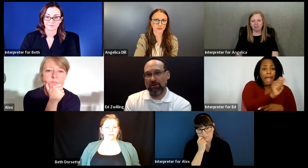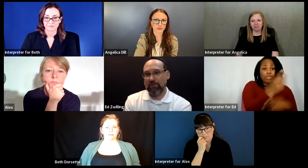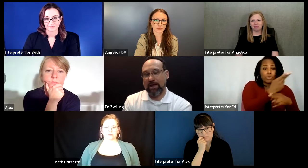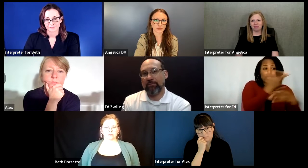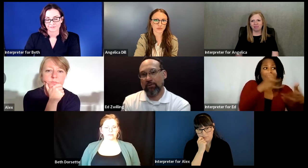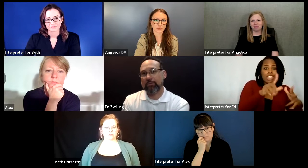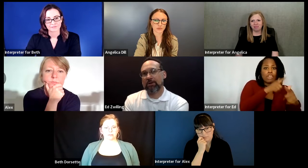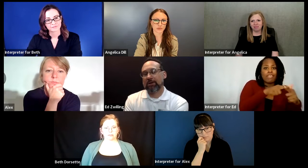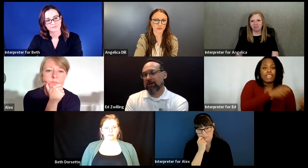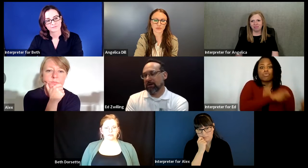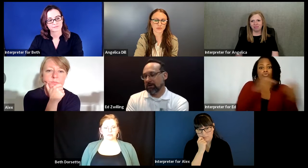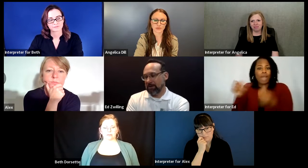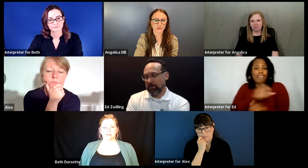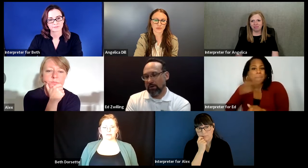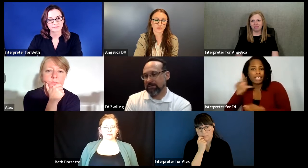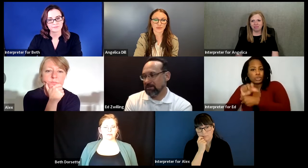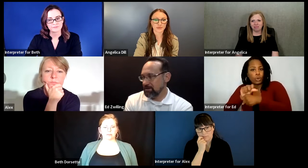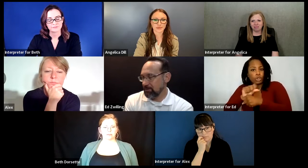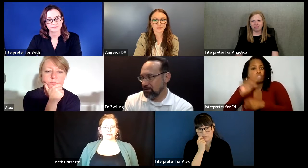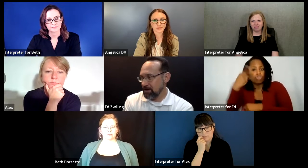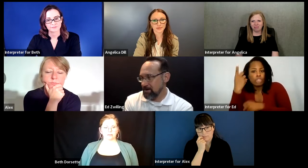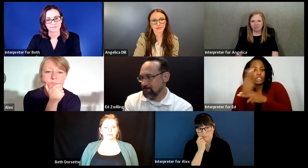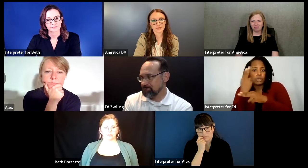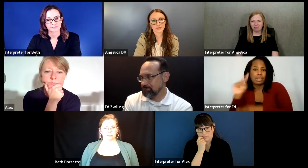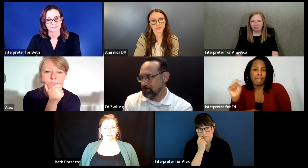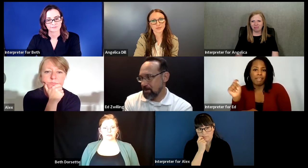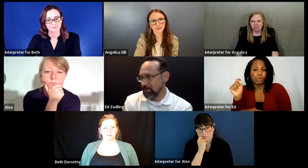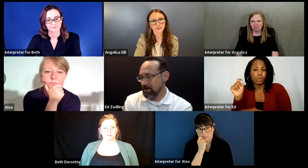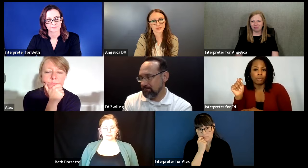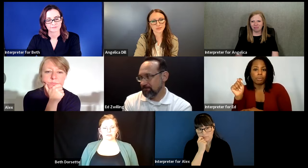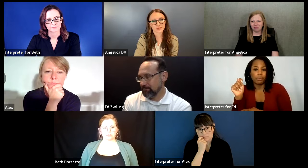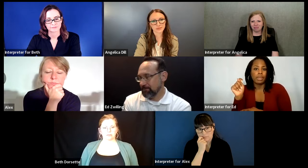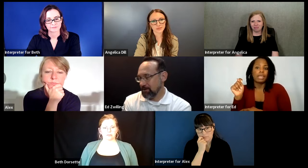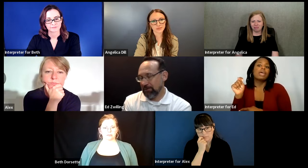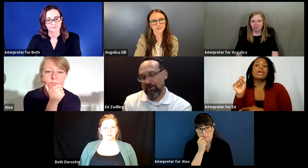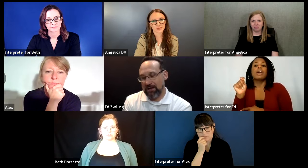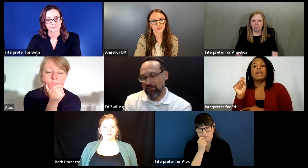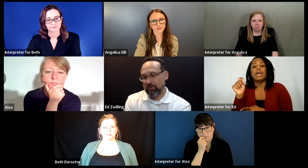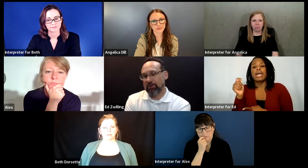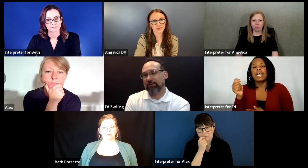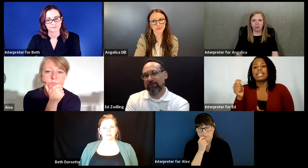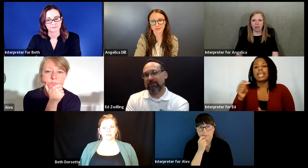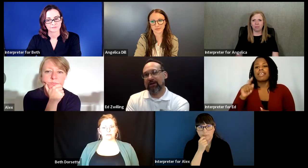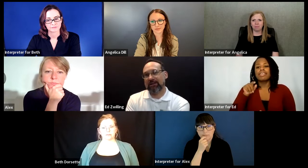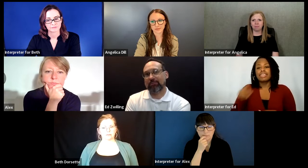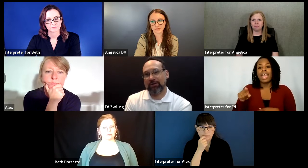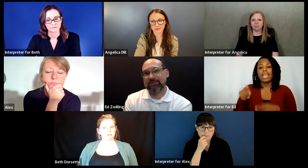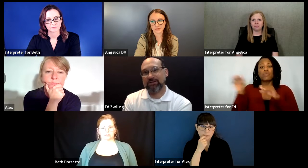to go to the bathroom it wasn't until they relocated to a new building that they finally